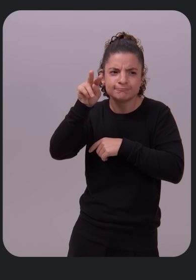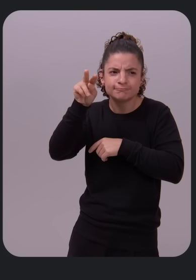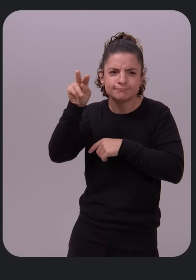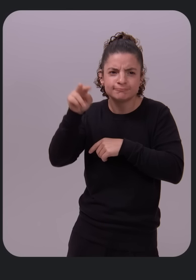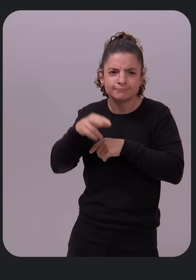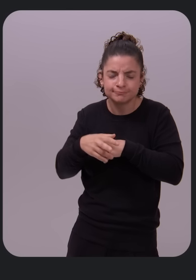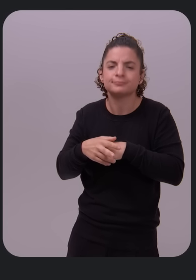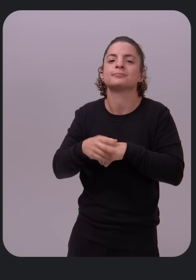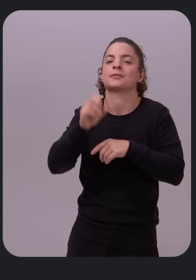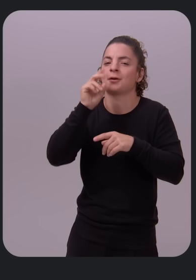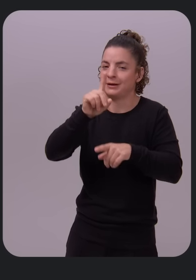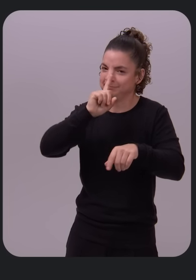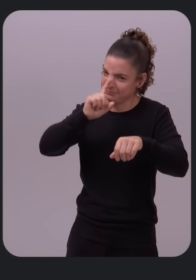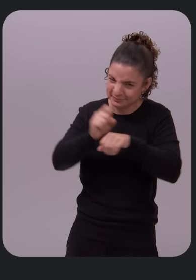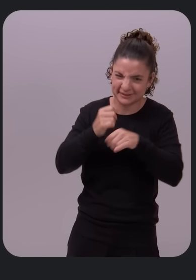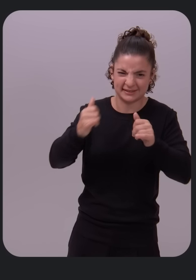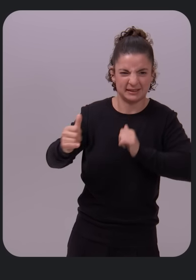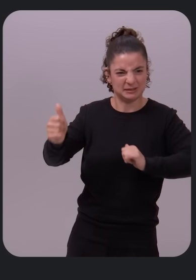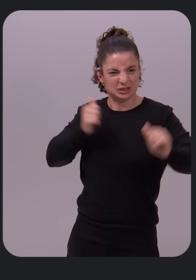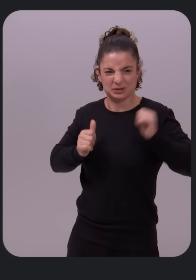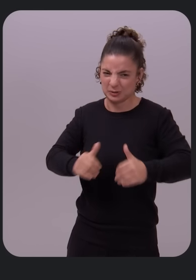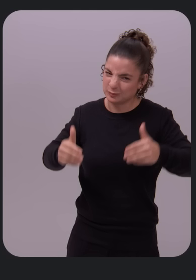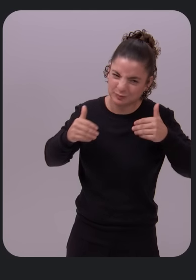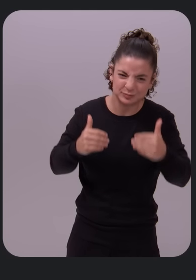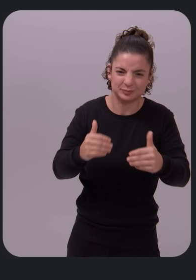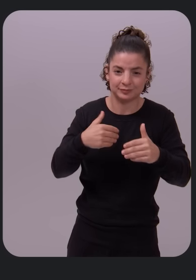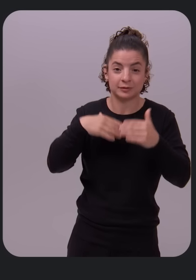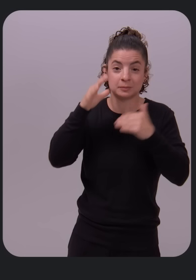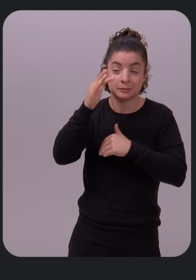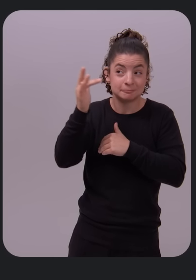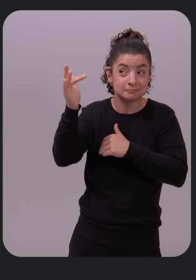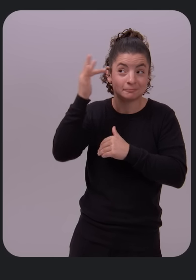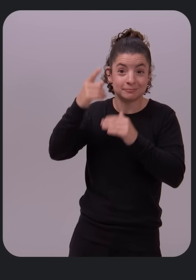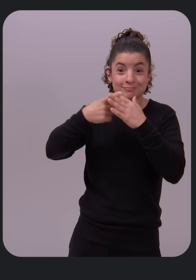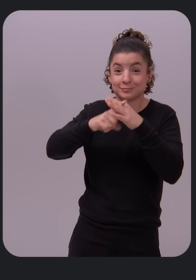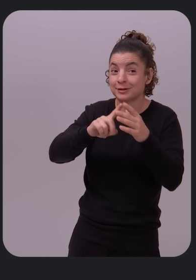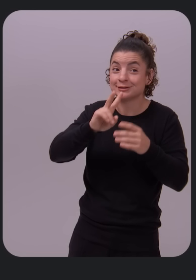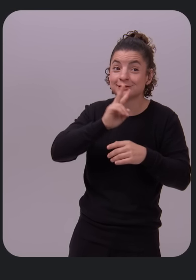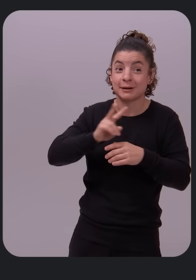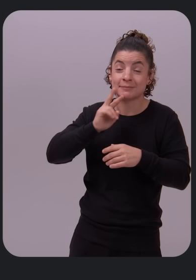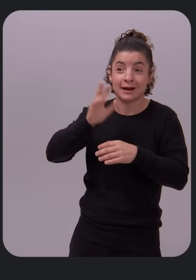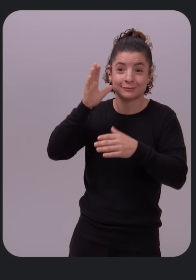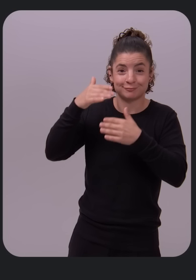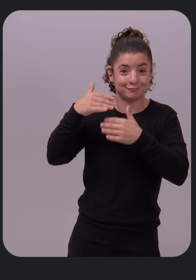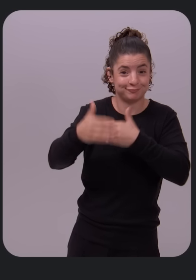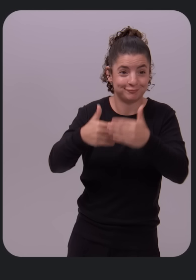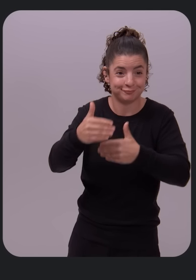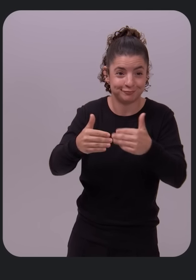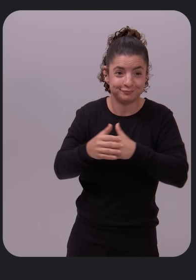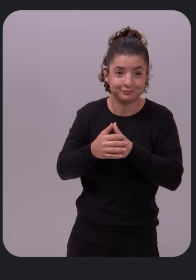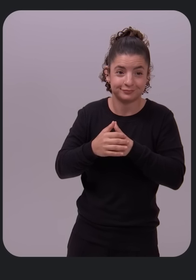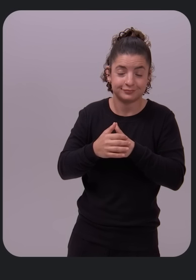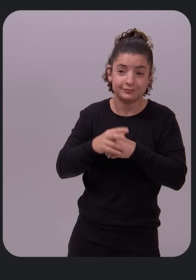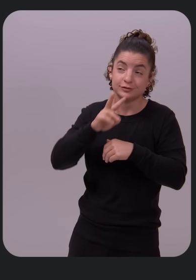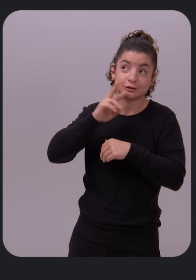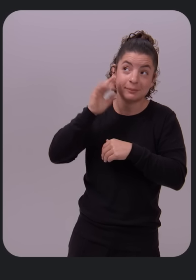All right, it's definitely show time, so I'm going to launch Gemini and get us going. Send Shahram a text that I'm getting